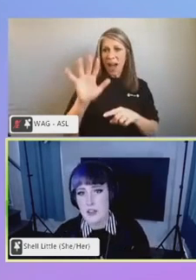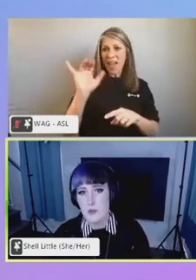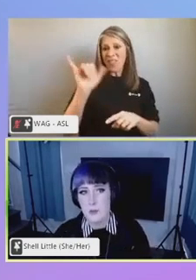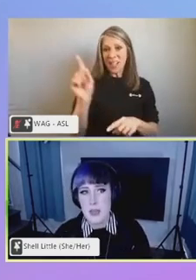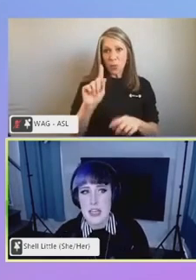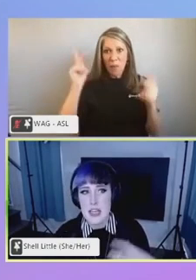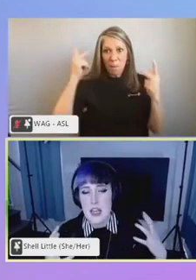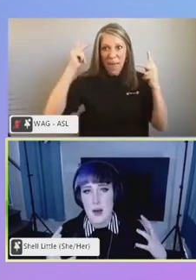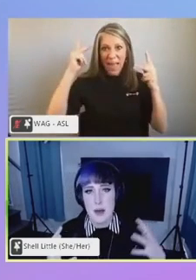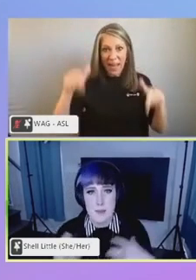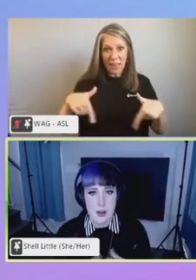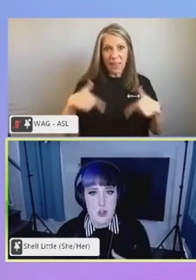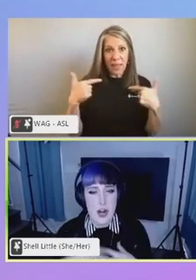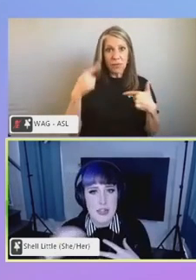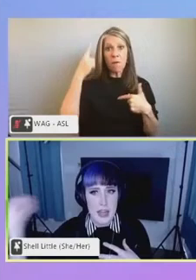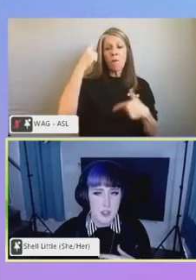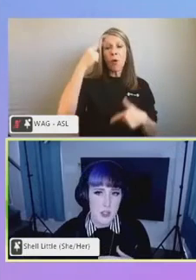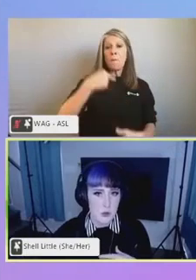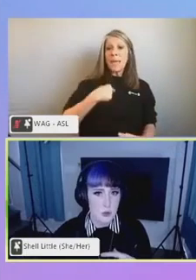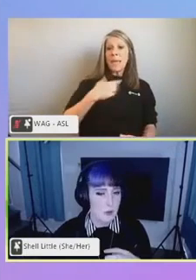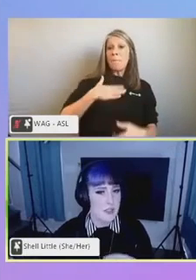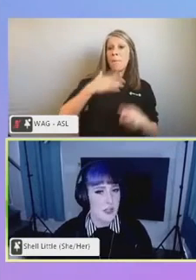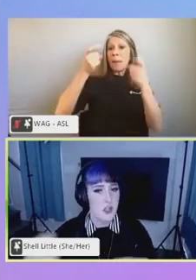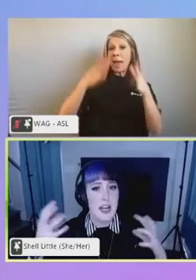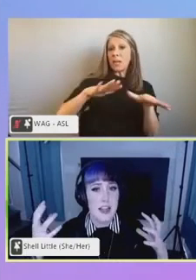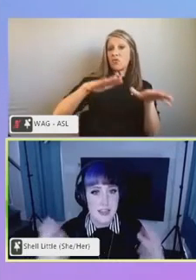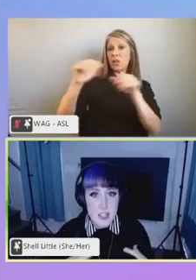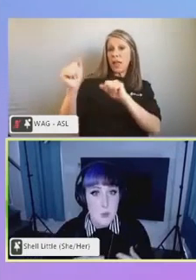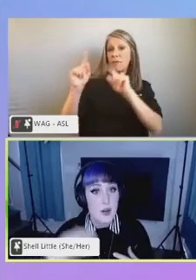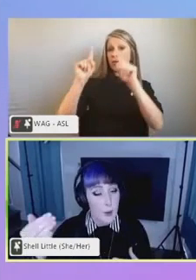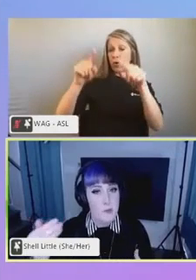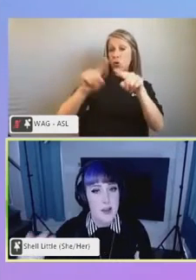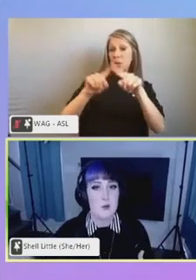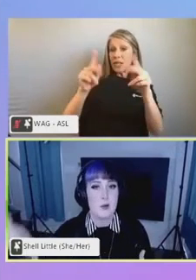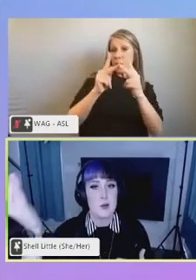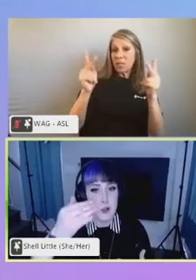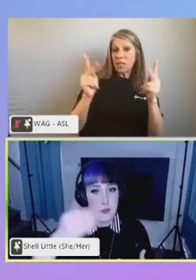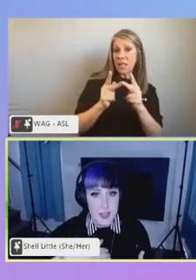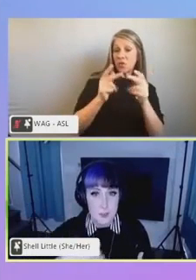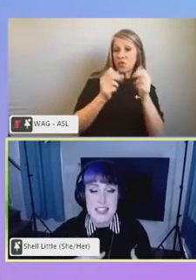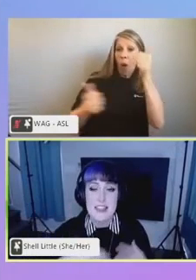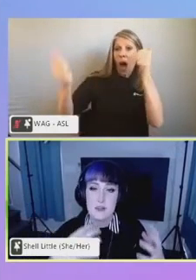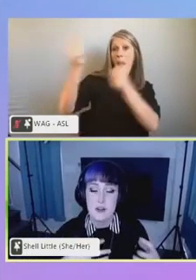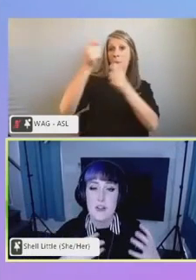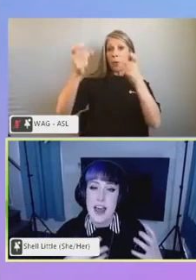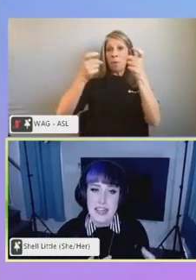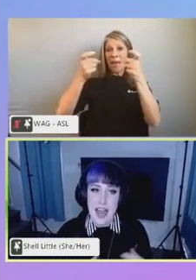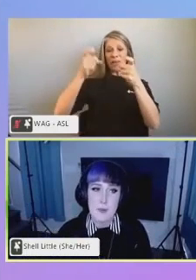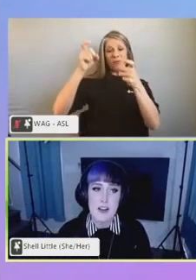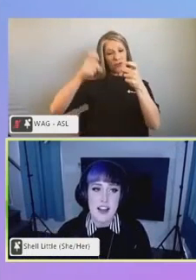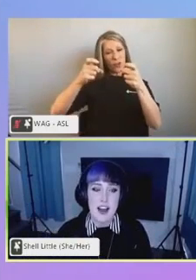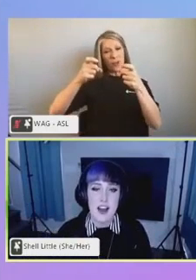speak. I still do corporate speaking engagements. . But that like, going to a 9:00 to 5:00, that is where the panic